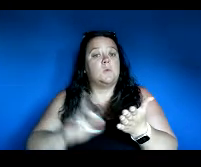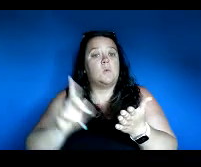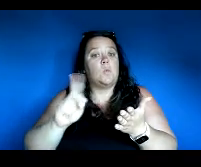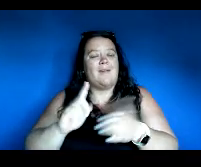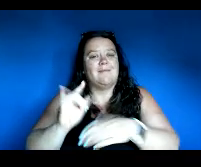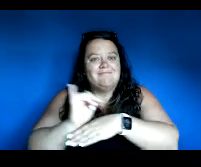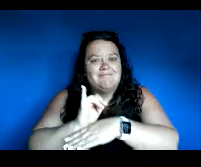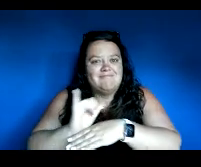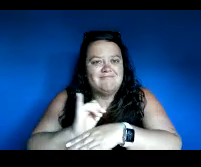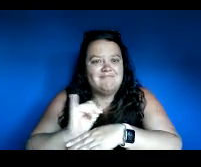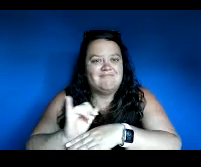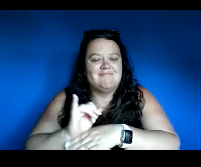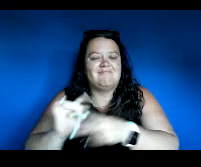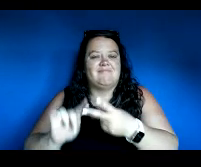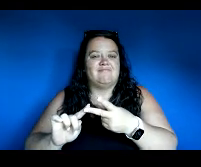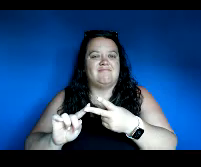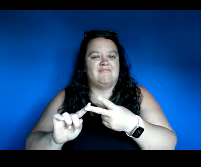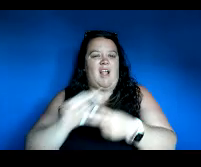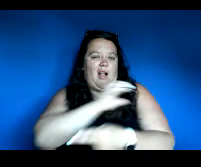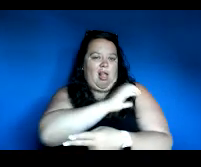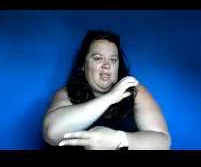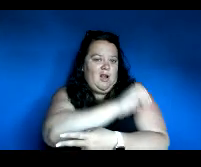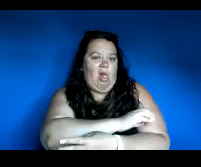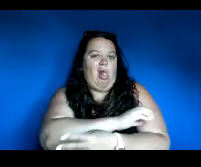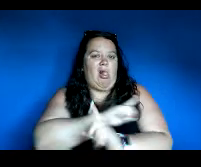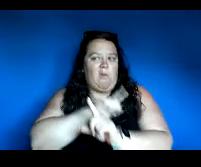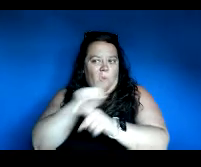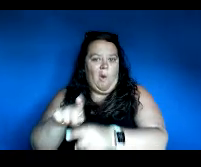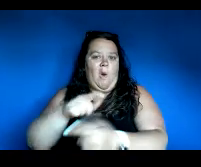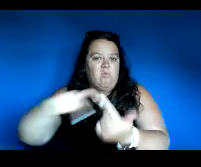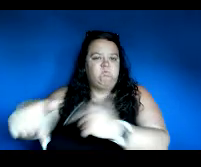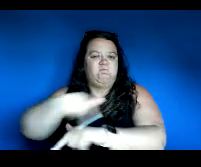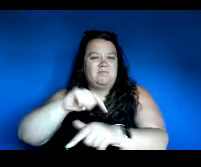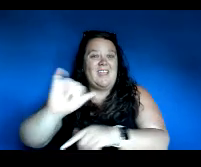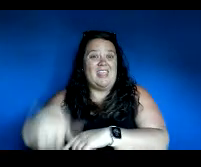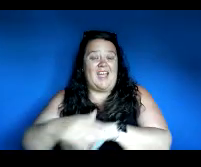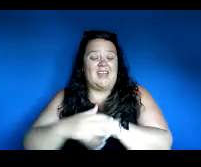and clinical rotations. And we actually have an accessibility specialist